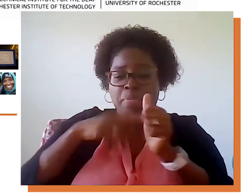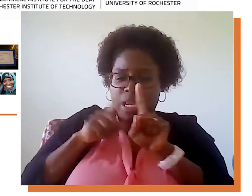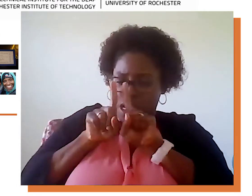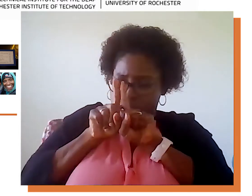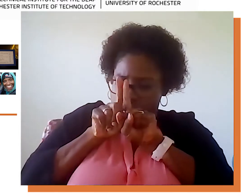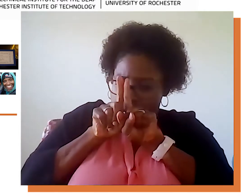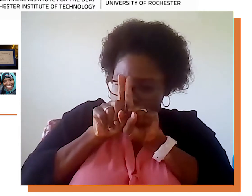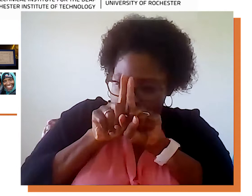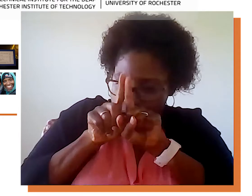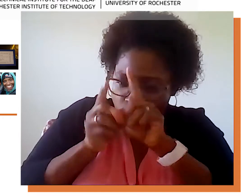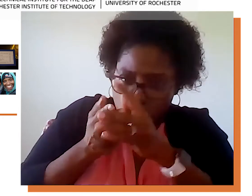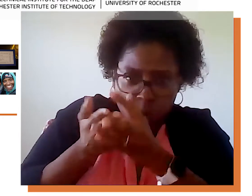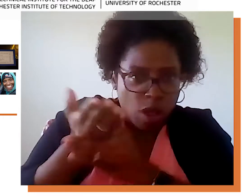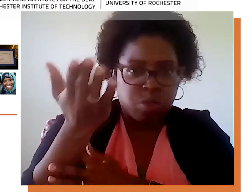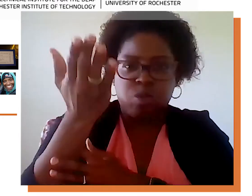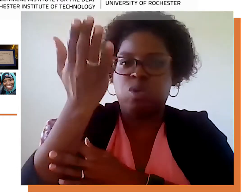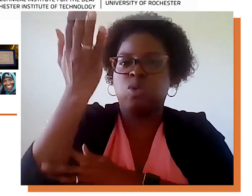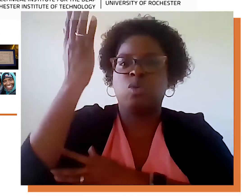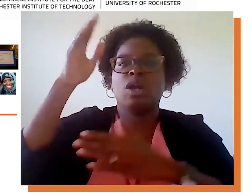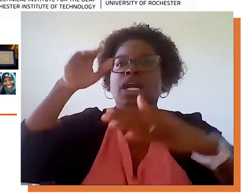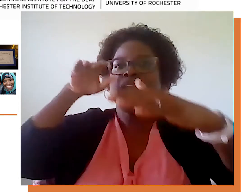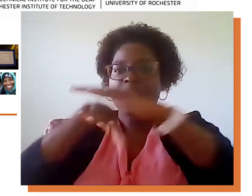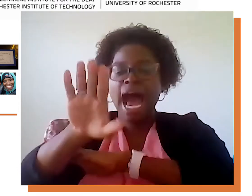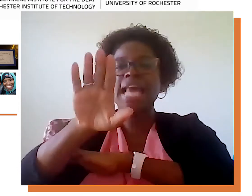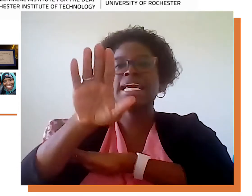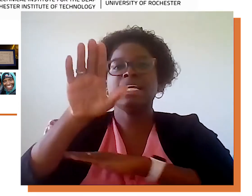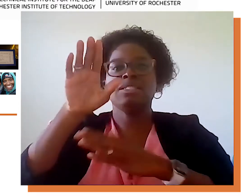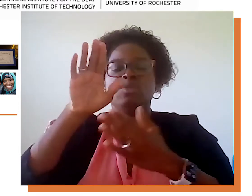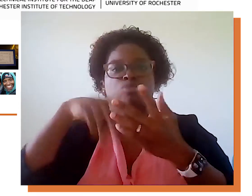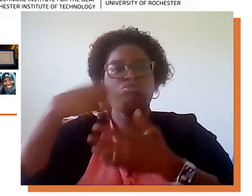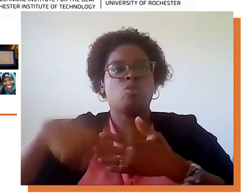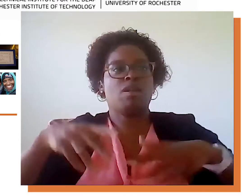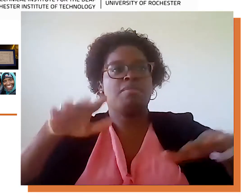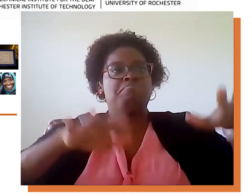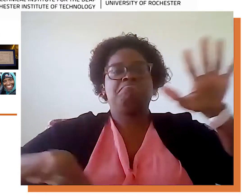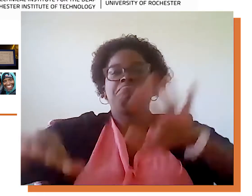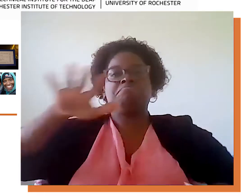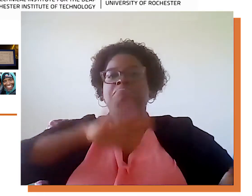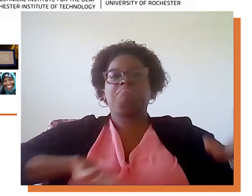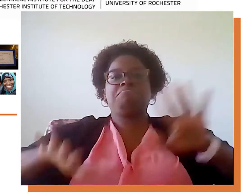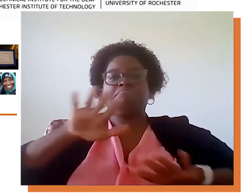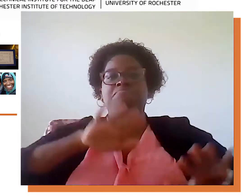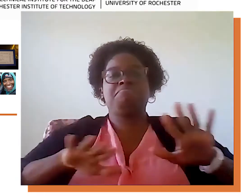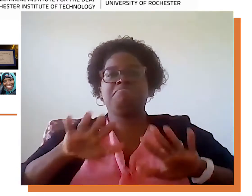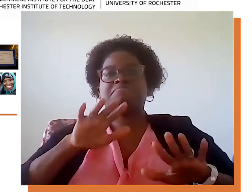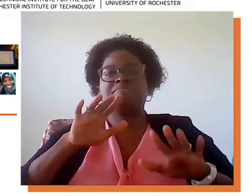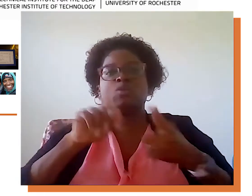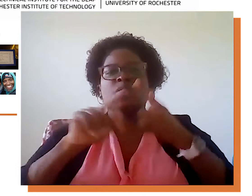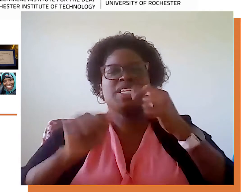I had a mentor with me the entire way. And when I got into the program,